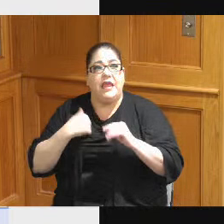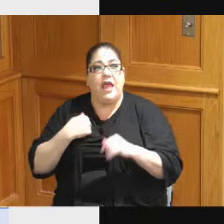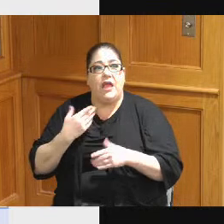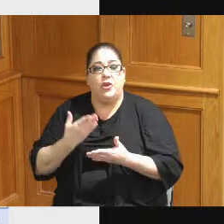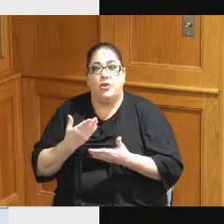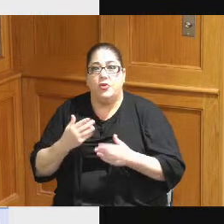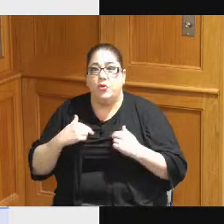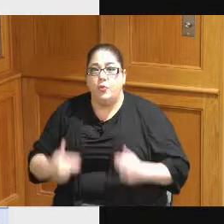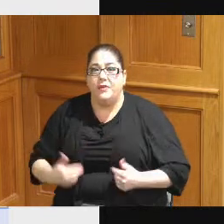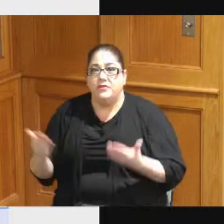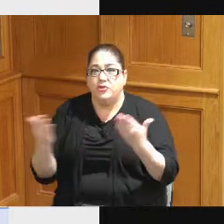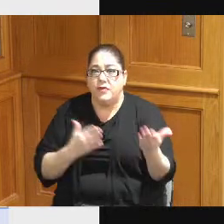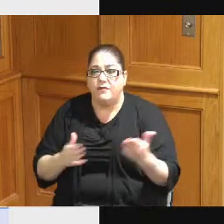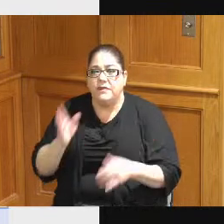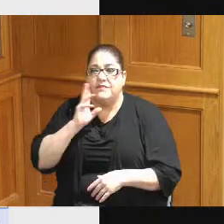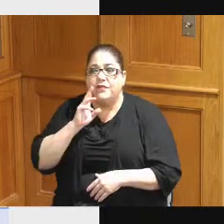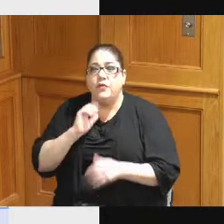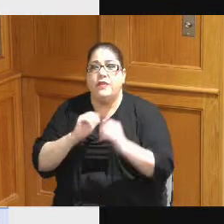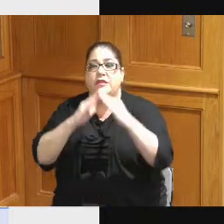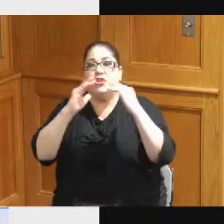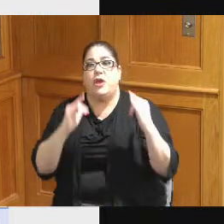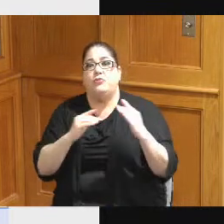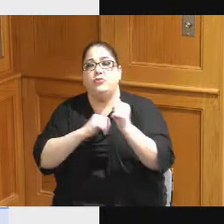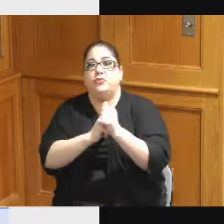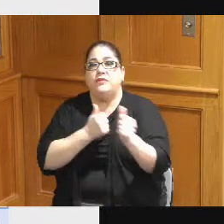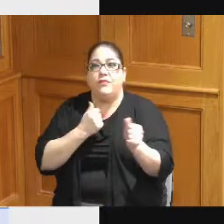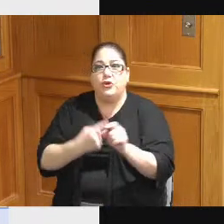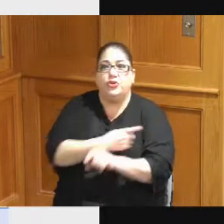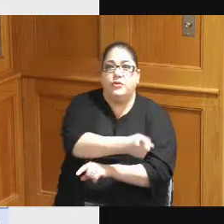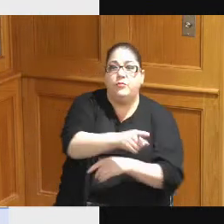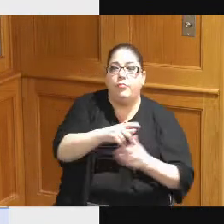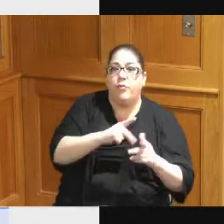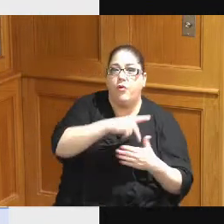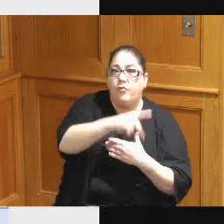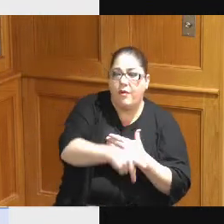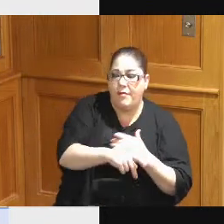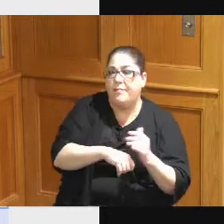the shelter diversion program we Administer two million dollars from the Hamilton County